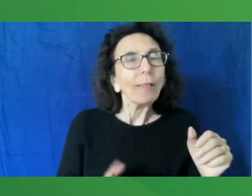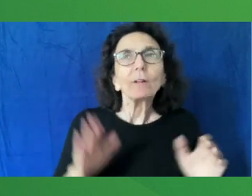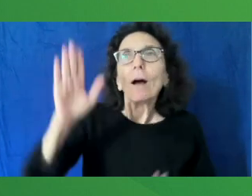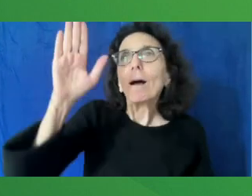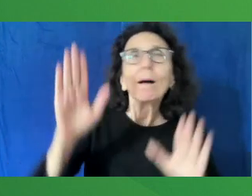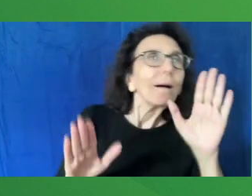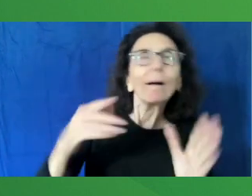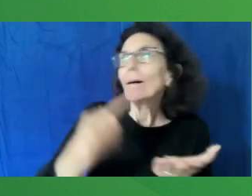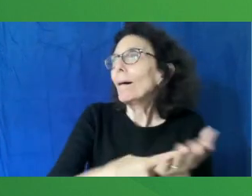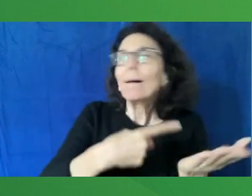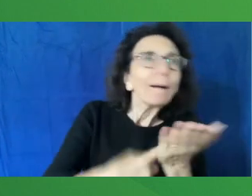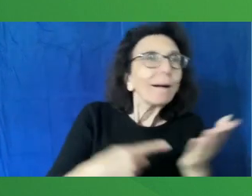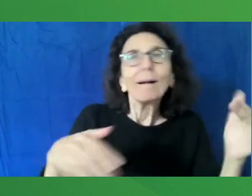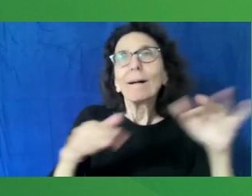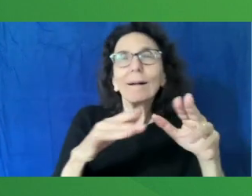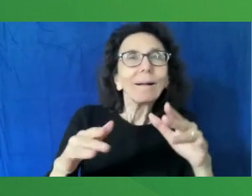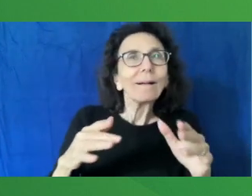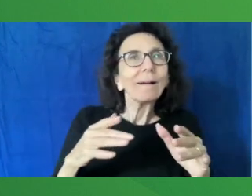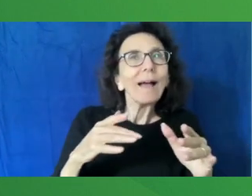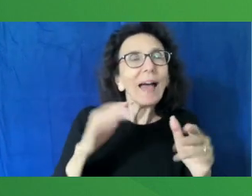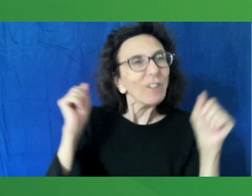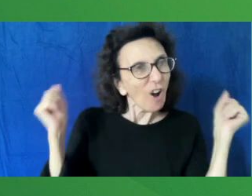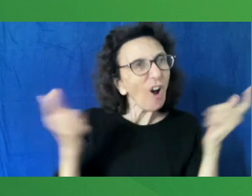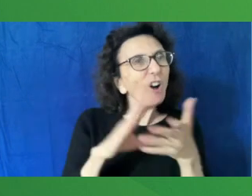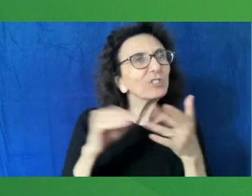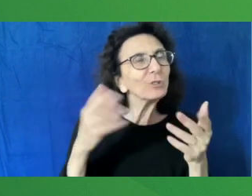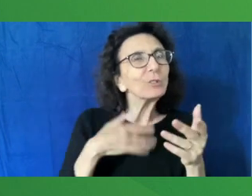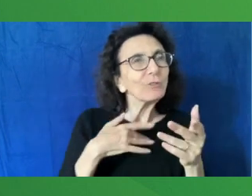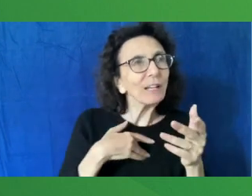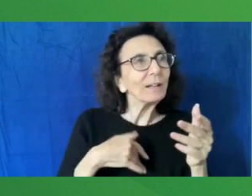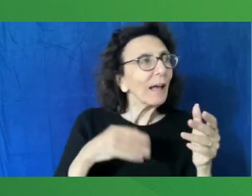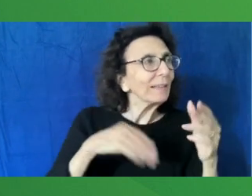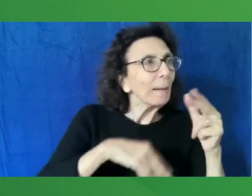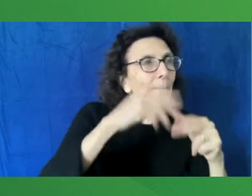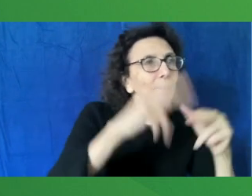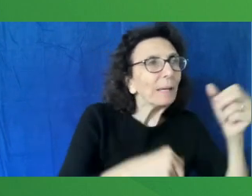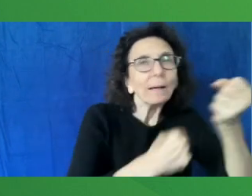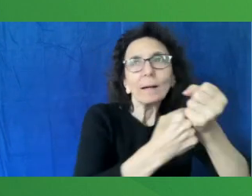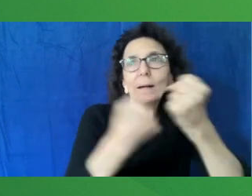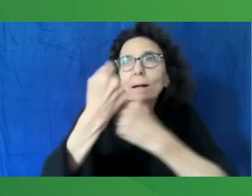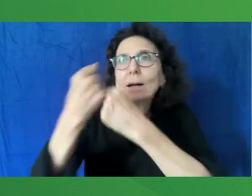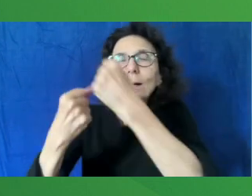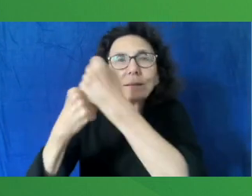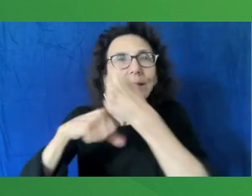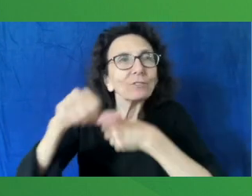really do feel like they're part of the knowledge building. And that's the whole key difference.